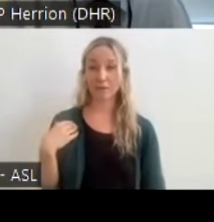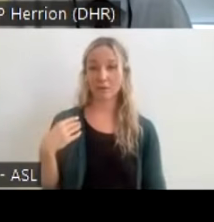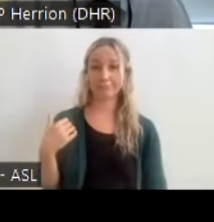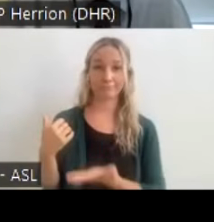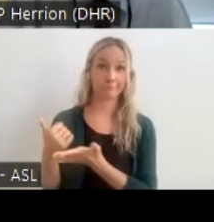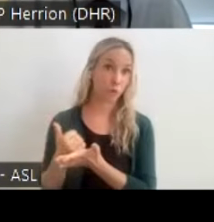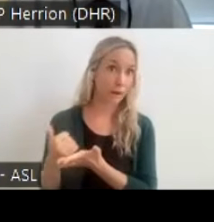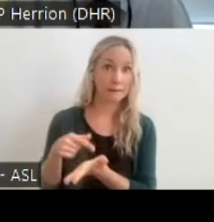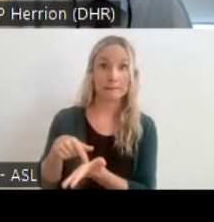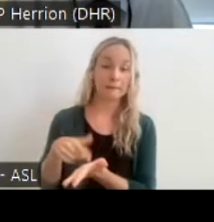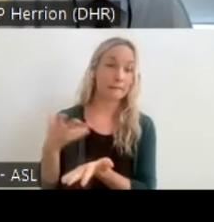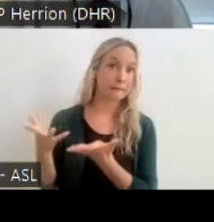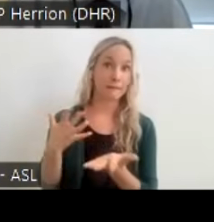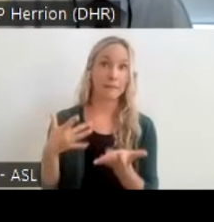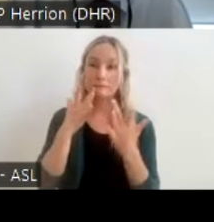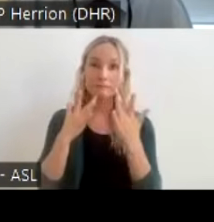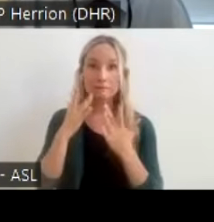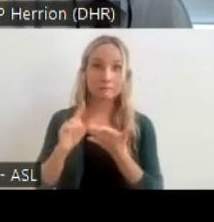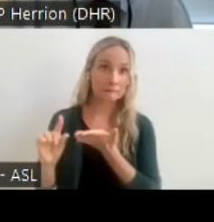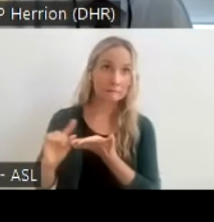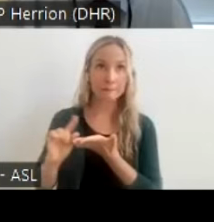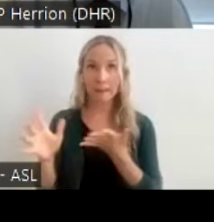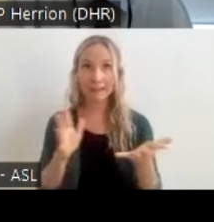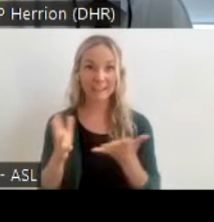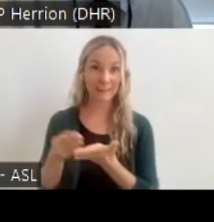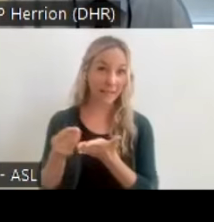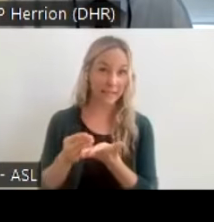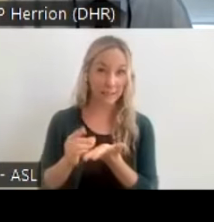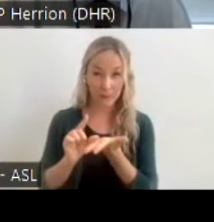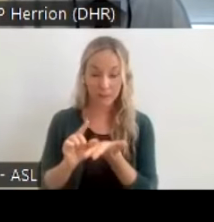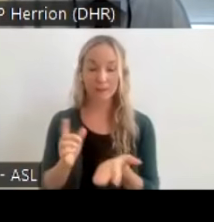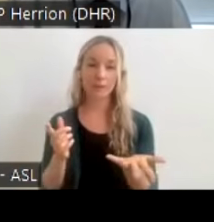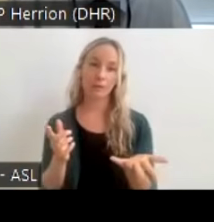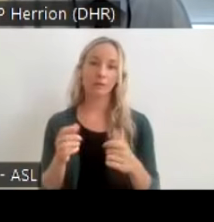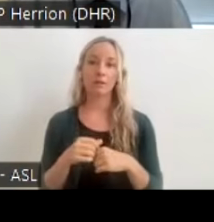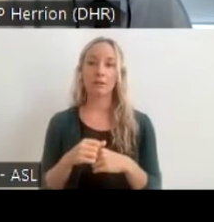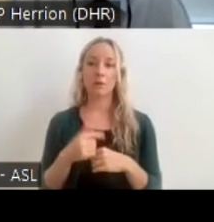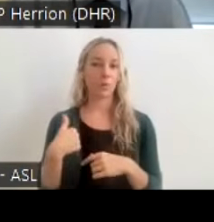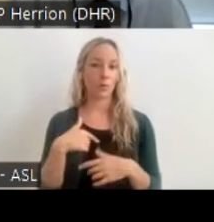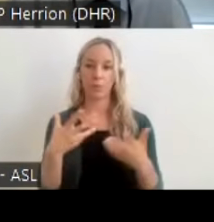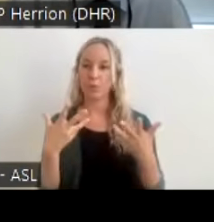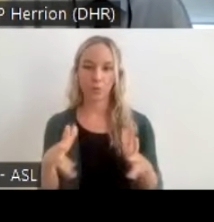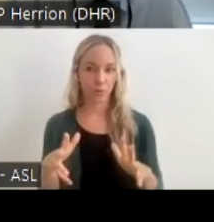public accommodation to make them accessible, but we'll look for alternative means,